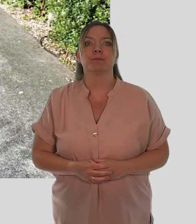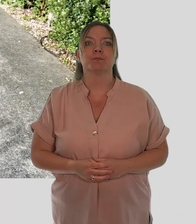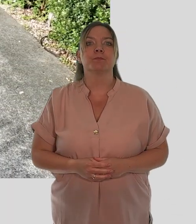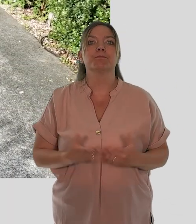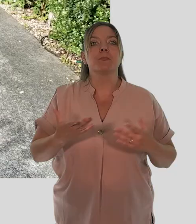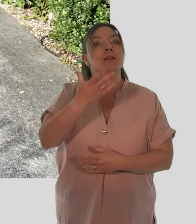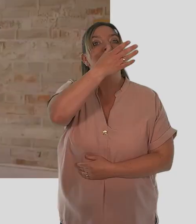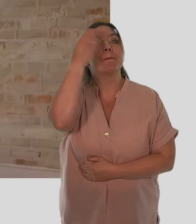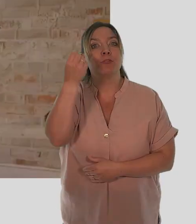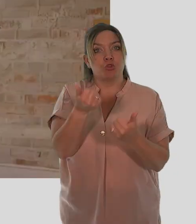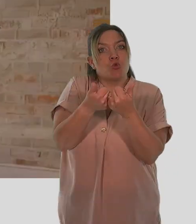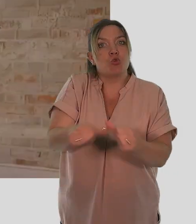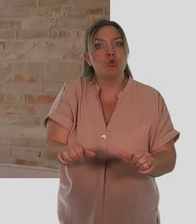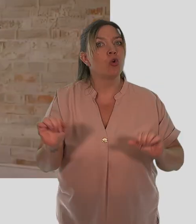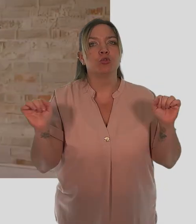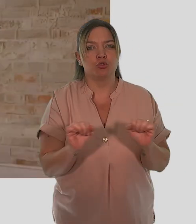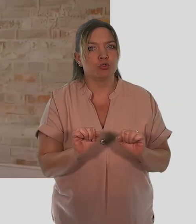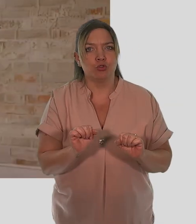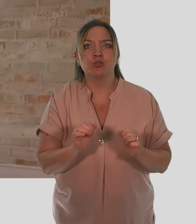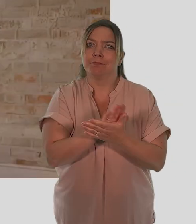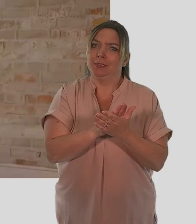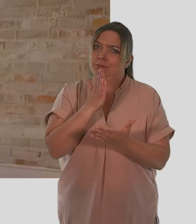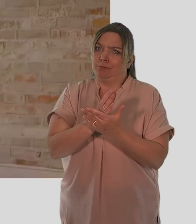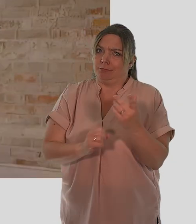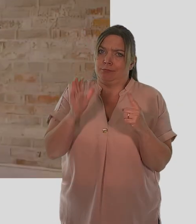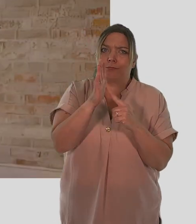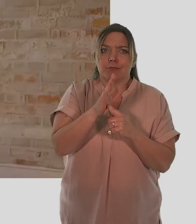Despite decades of research concerning